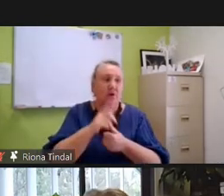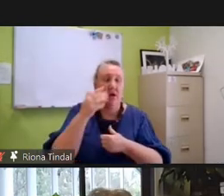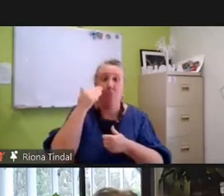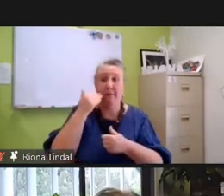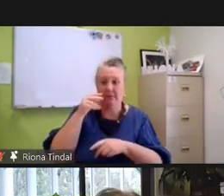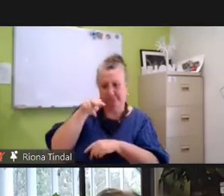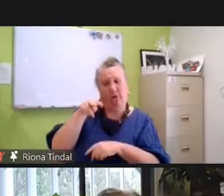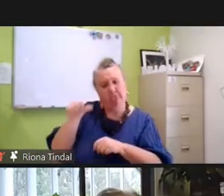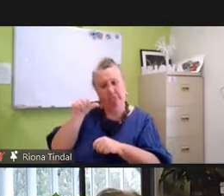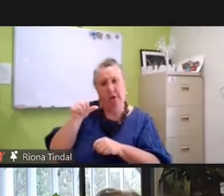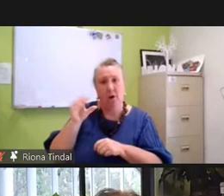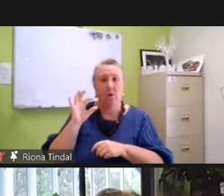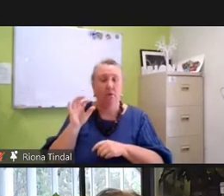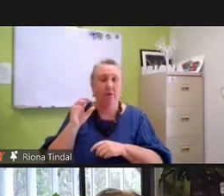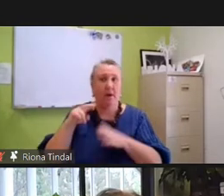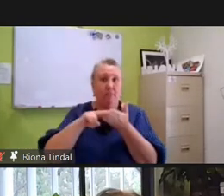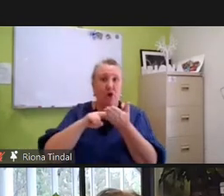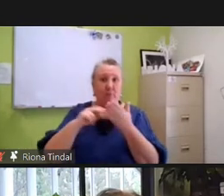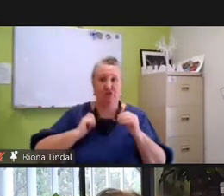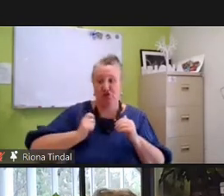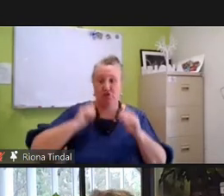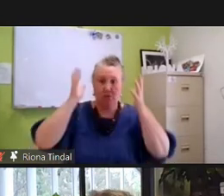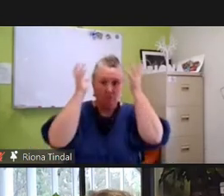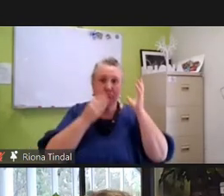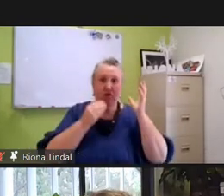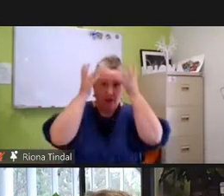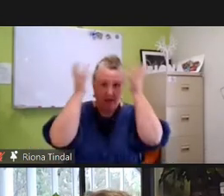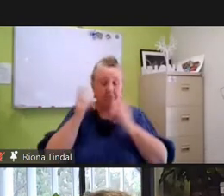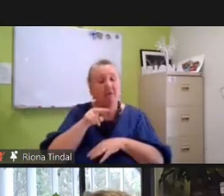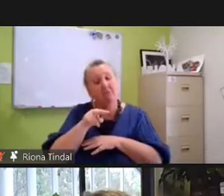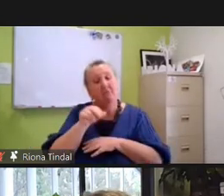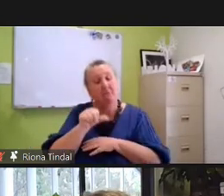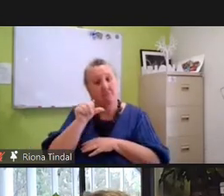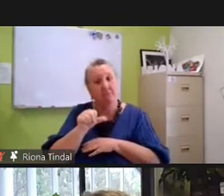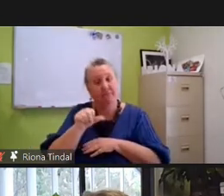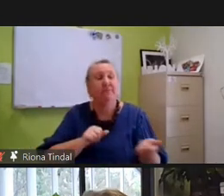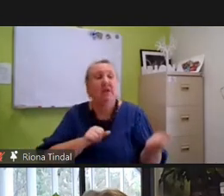of telling you. The woman is looking at his hand. She's in a purple shirt with long hair,